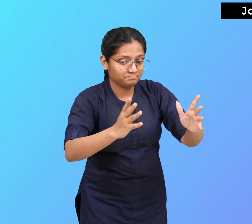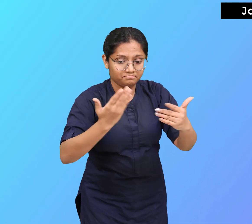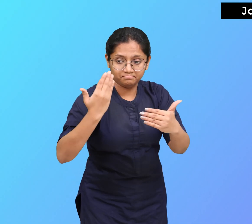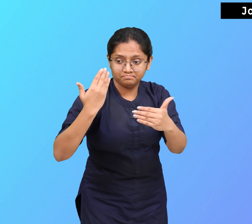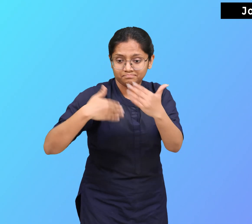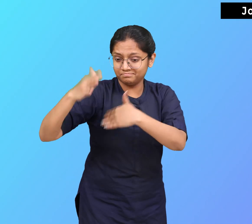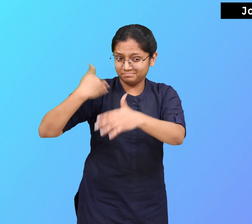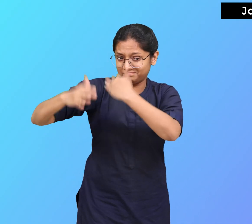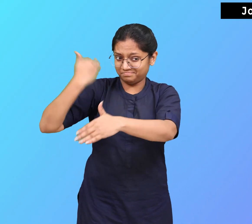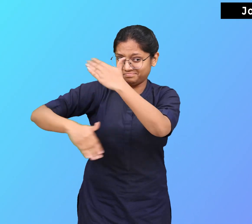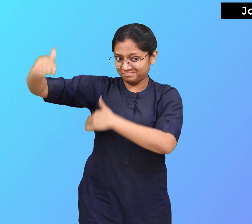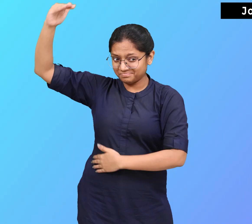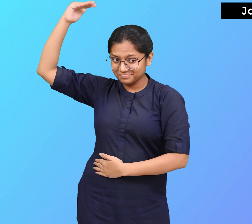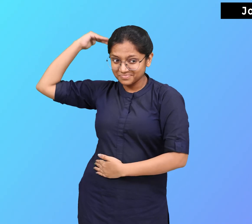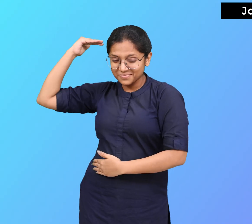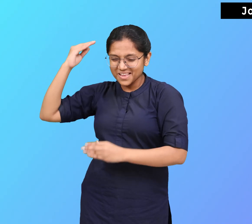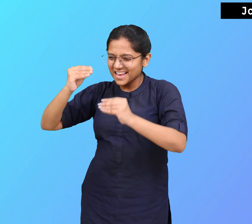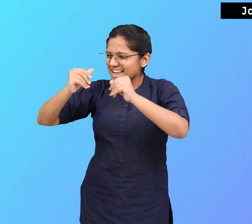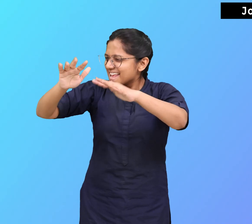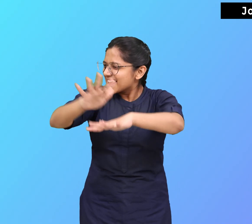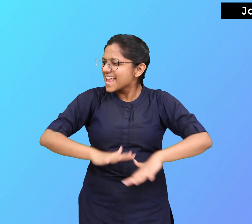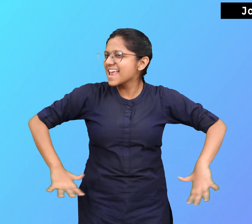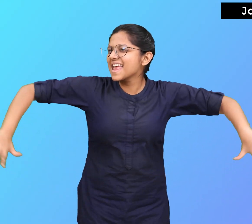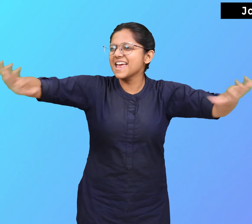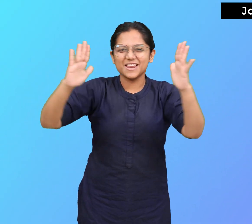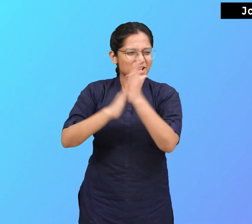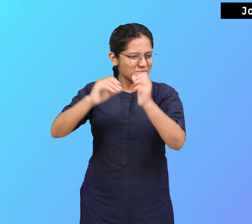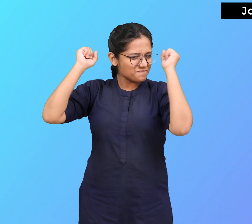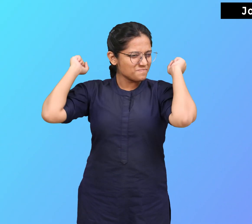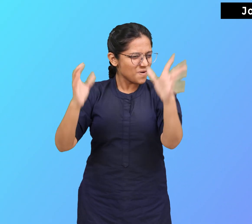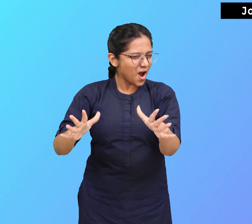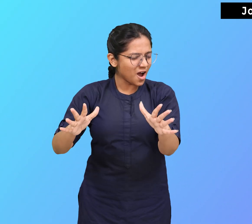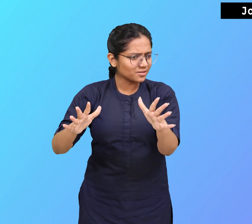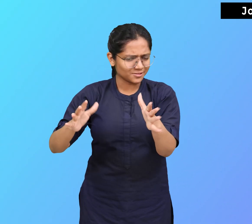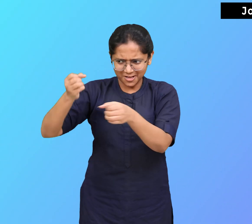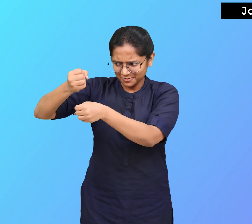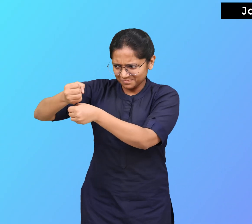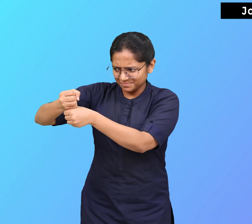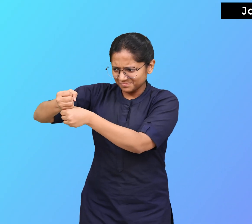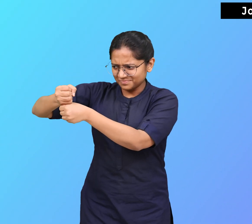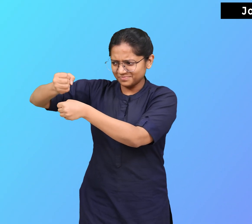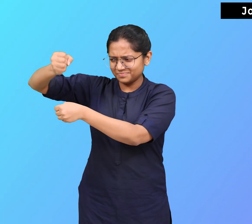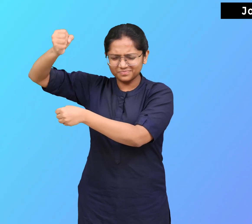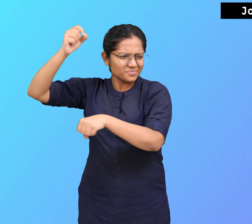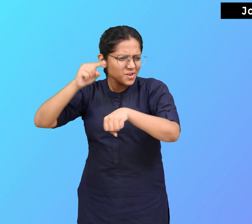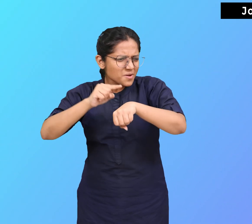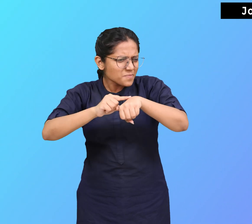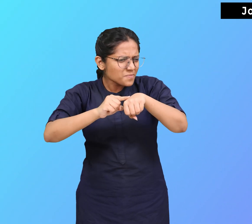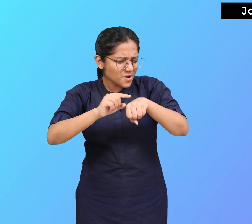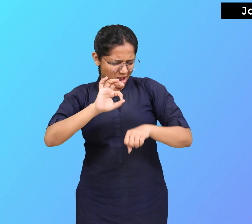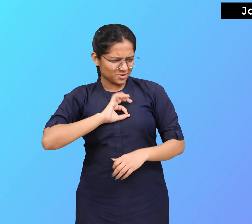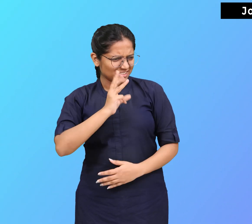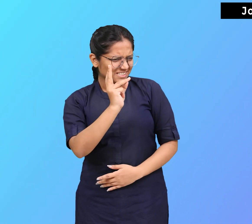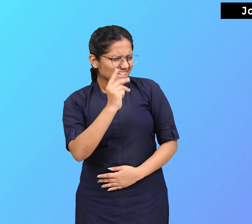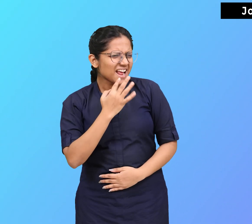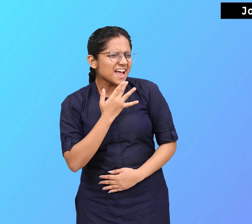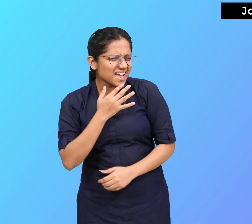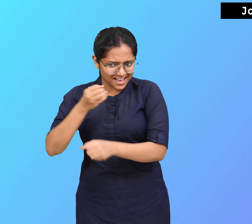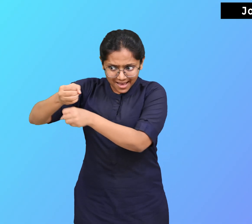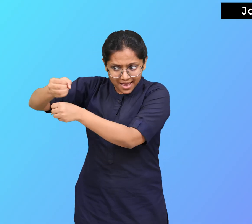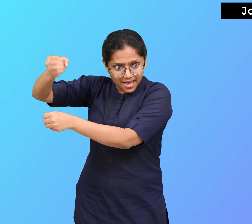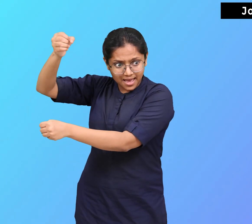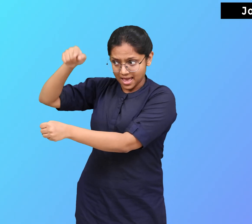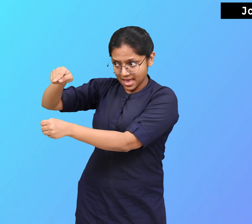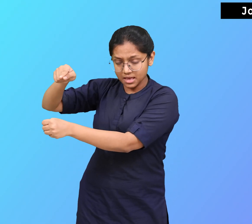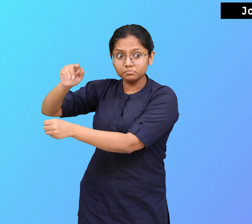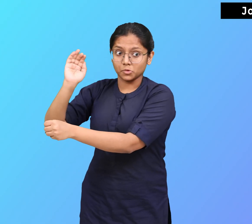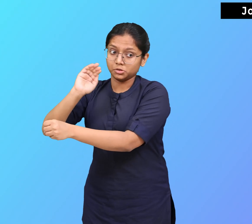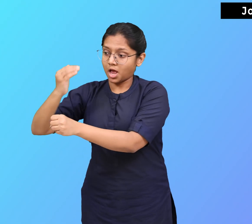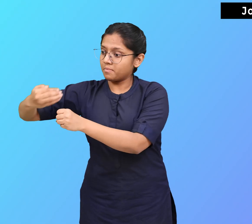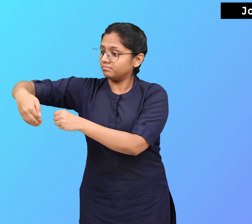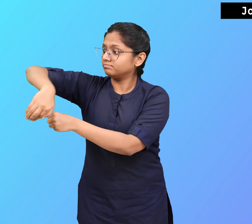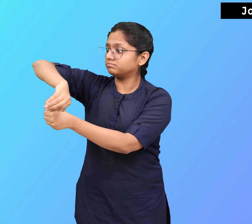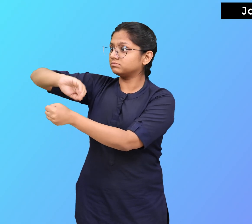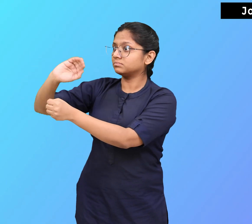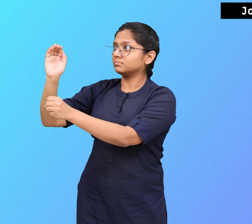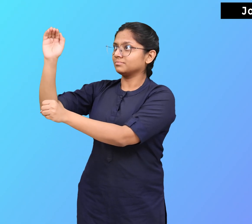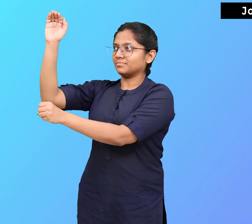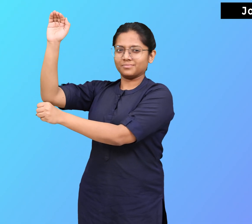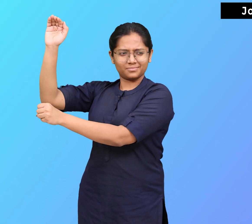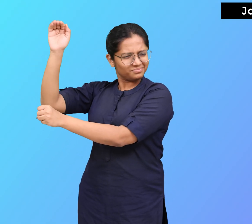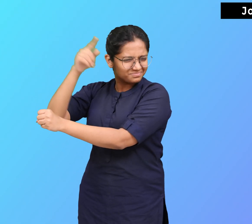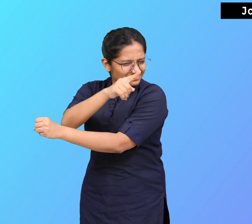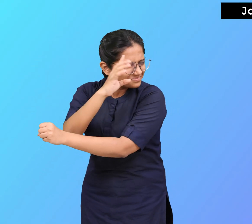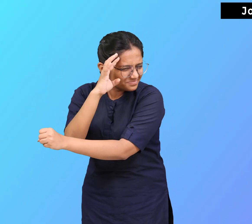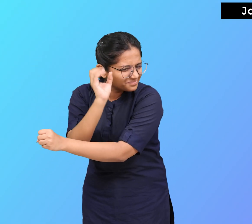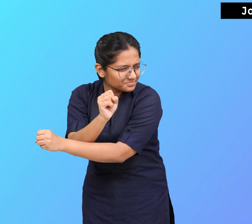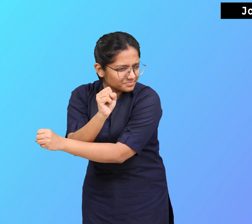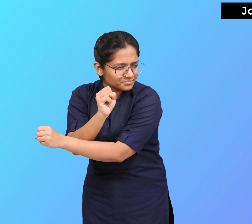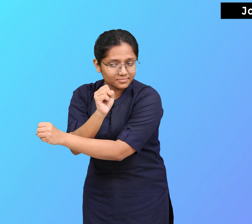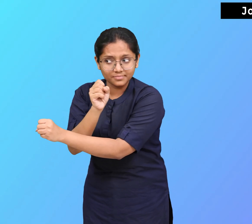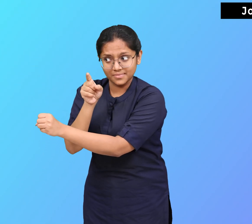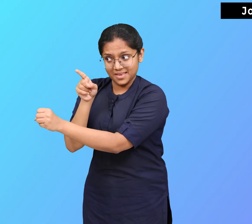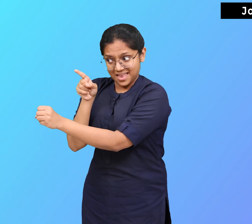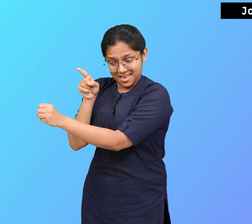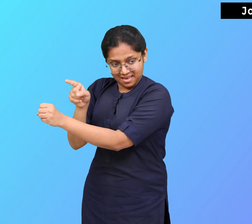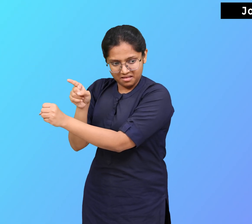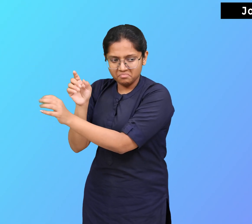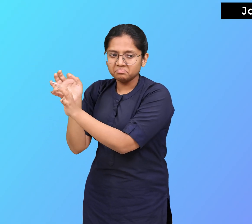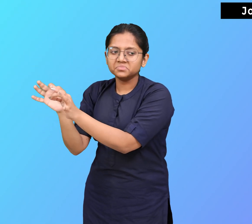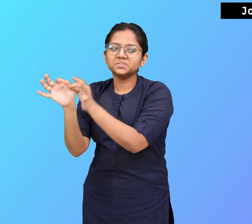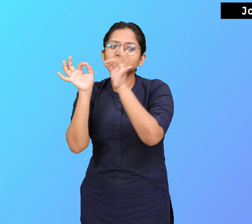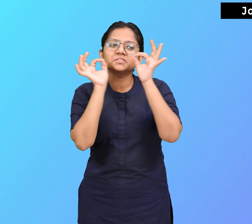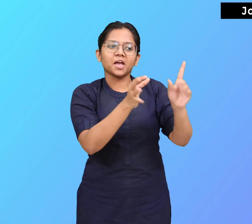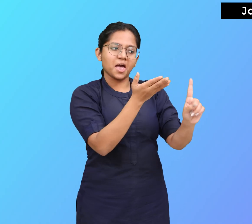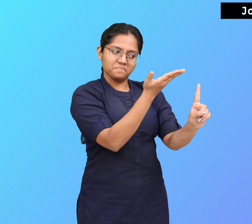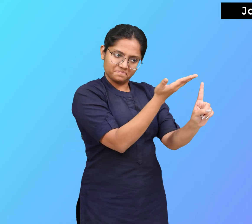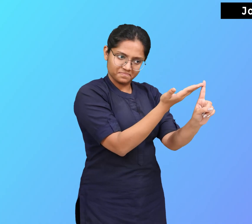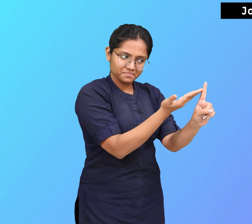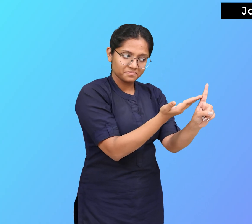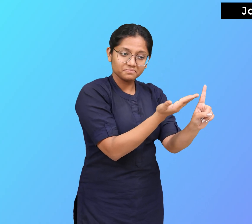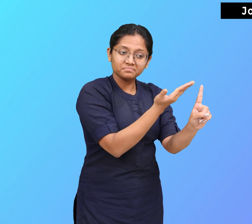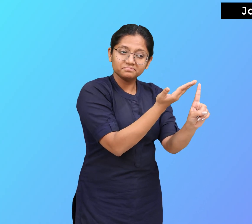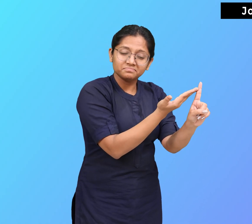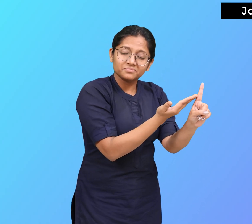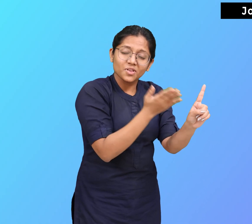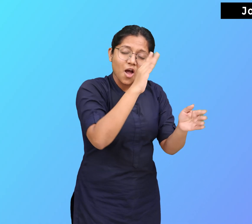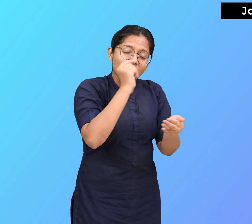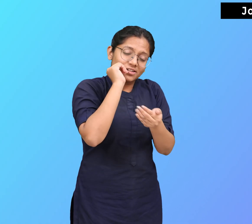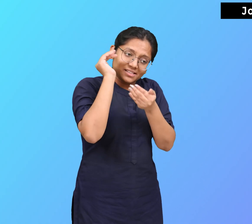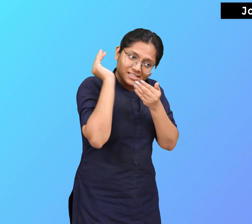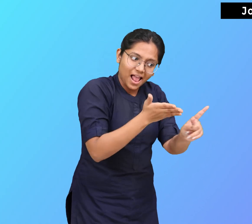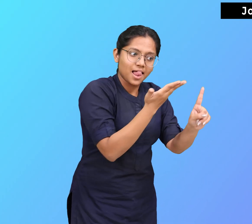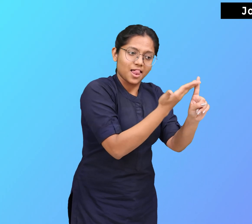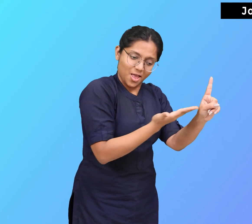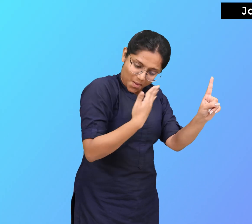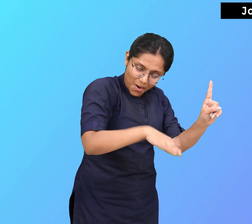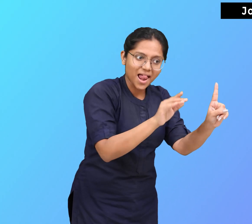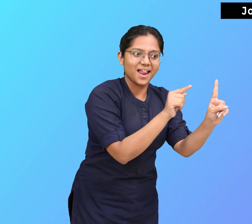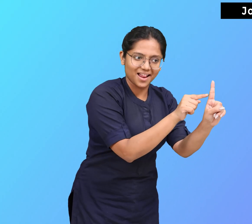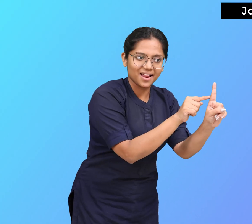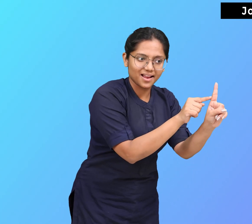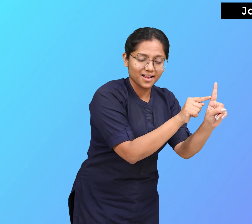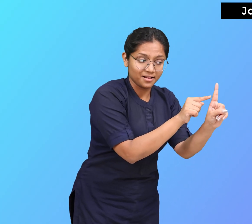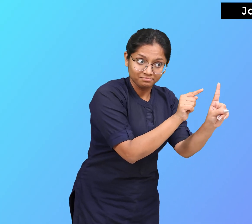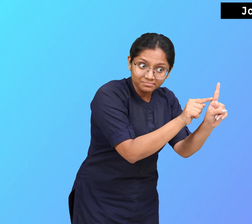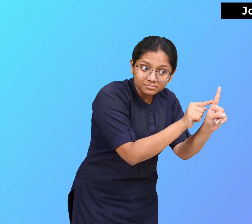Remember the bronze snake that Moses lifted up in the desert? Well, the Son of Man must be lifted up like that.